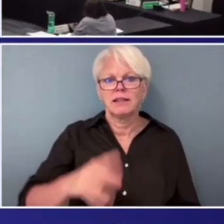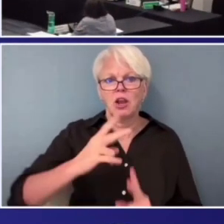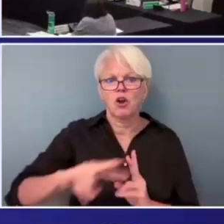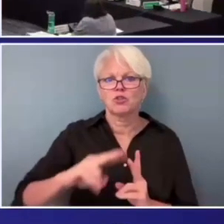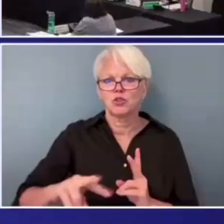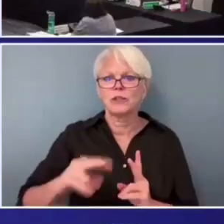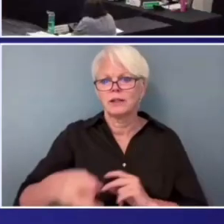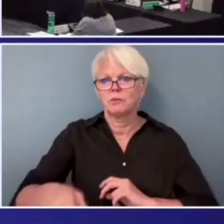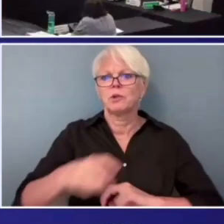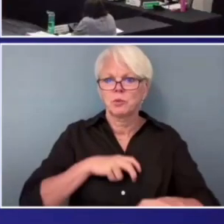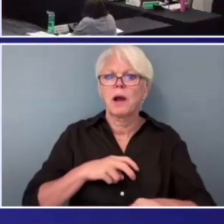Thank you.